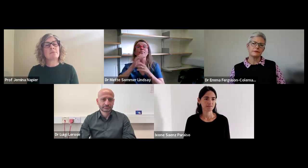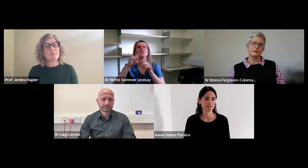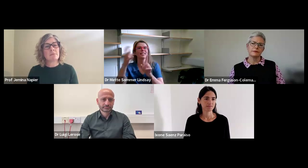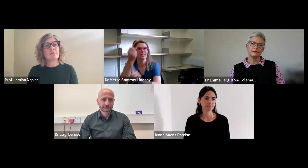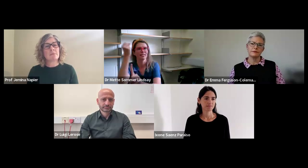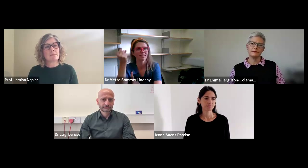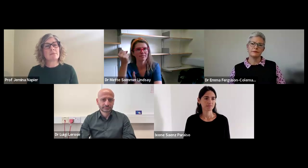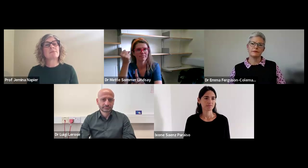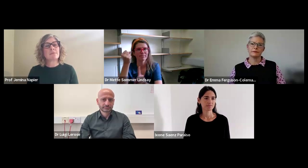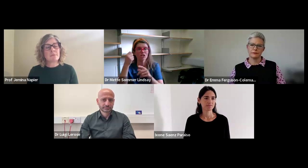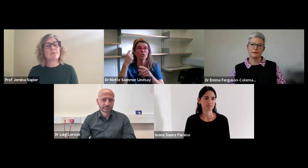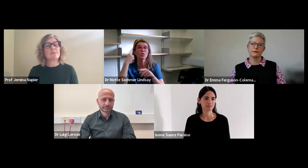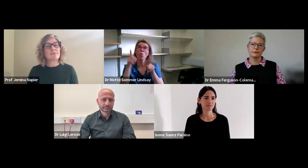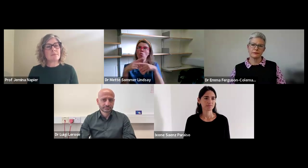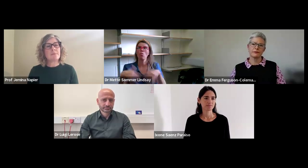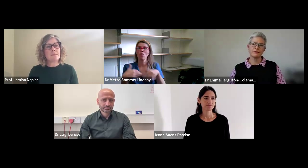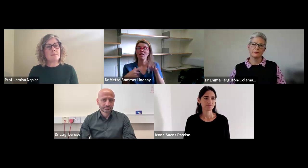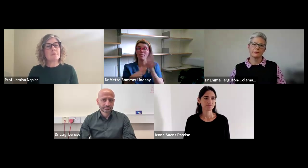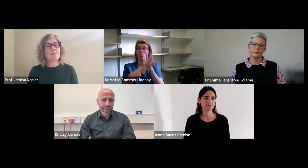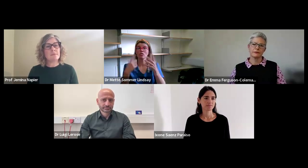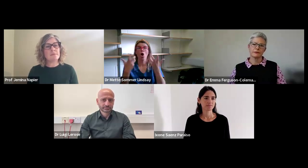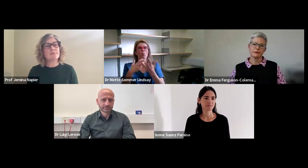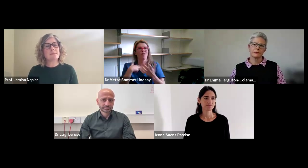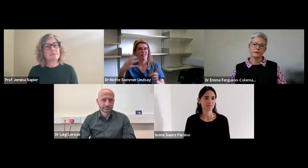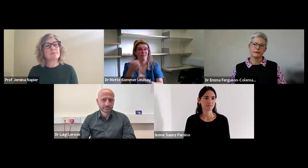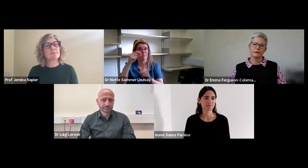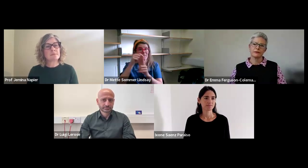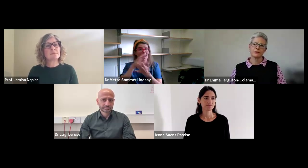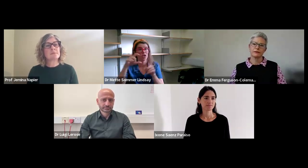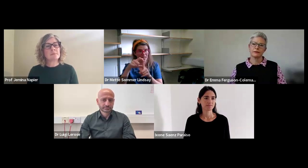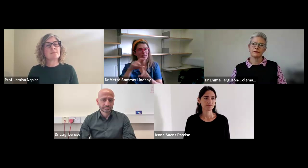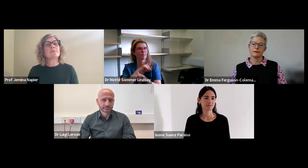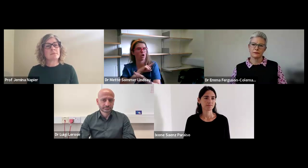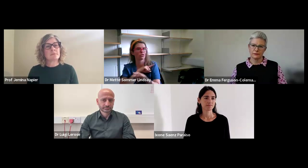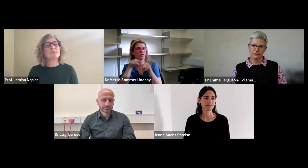out in the community, but getting my doctorate was the main thing, so I recommend that to everybody.